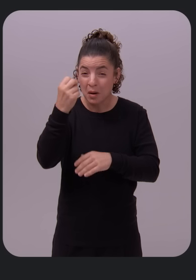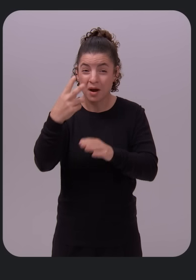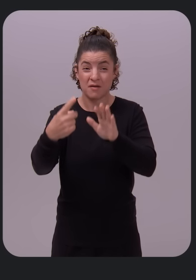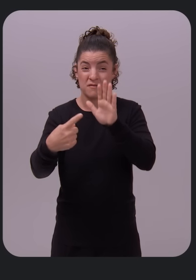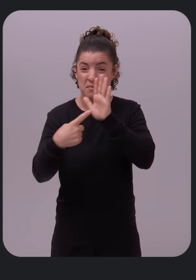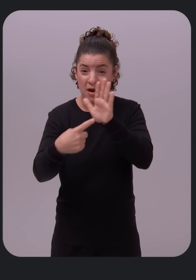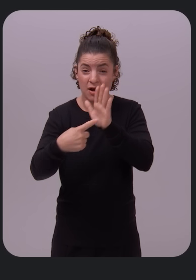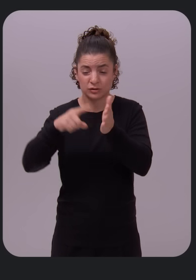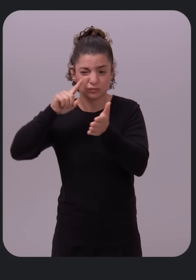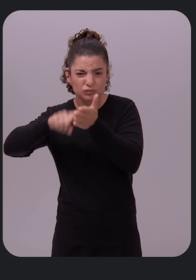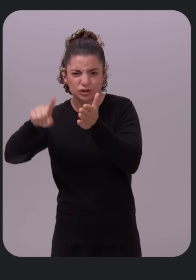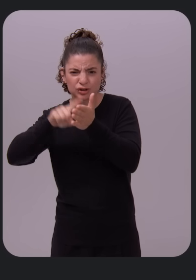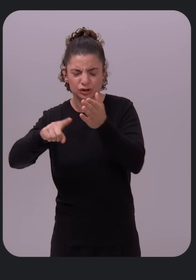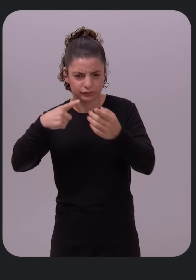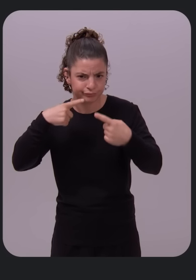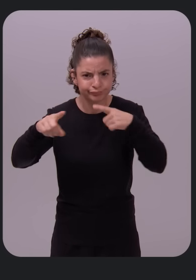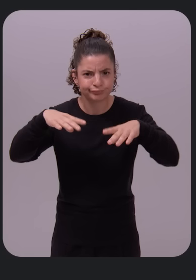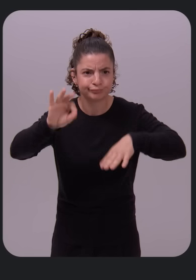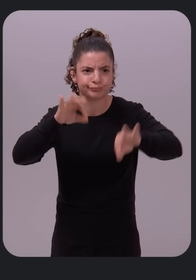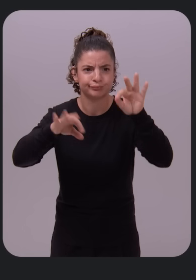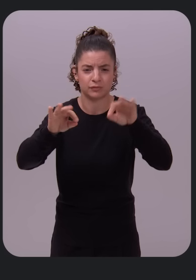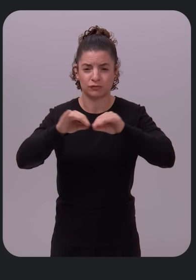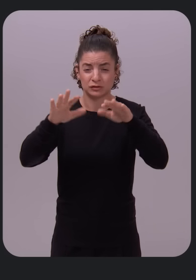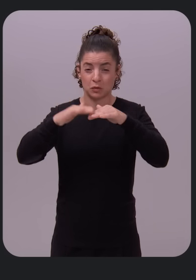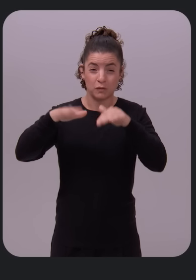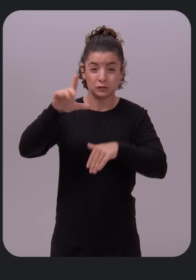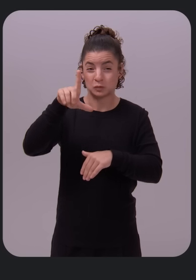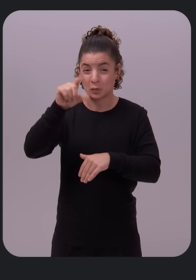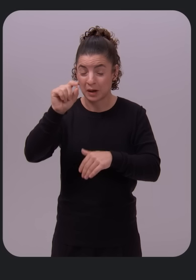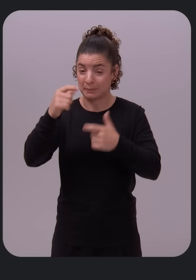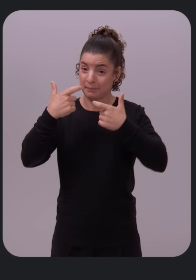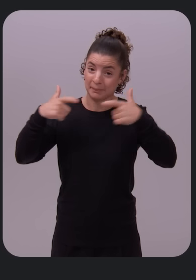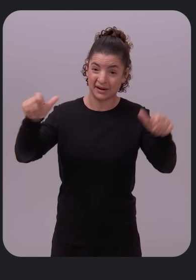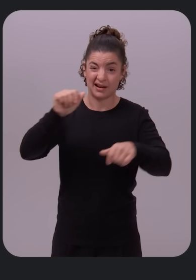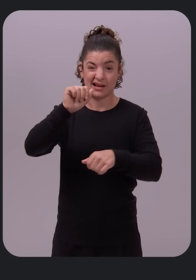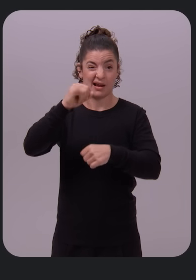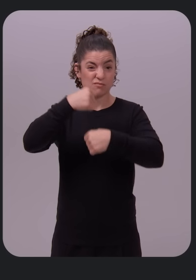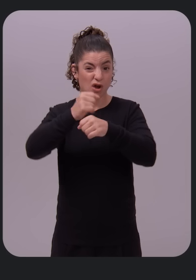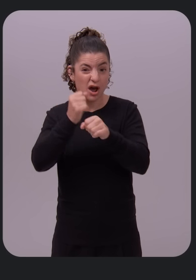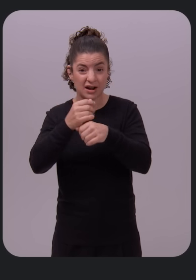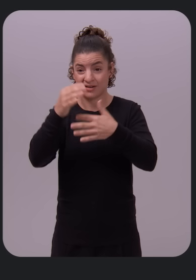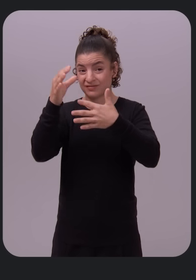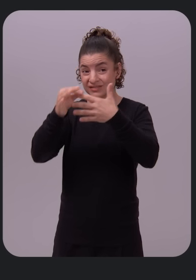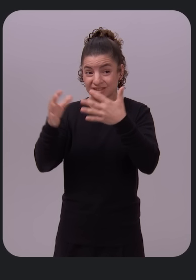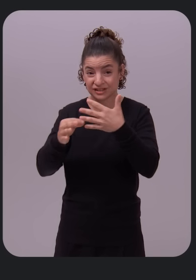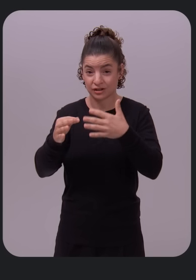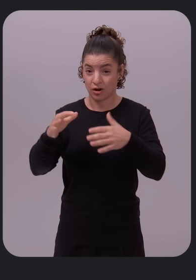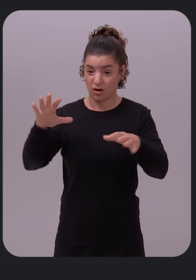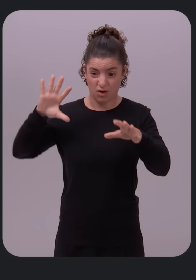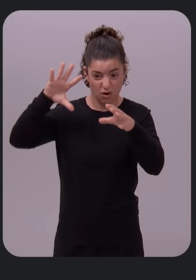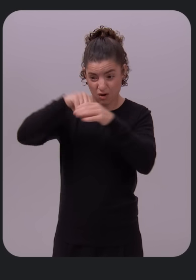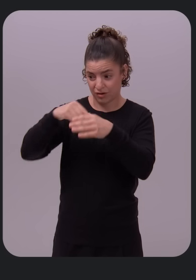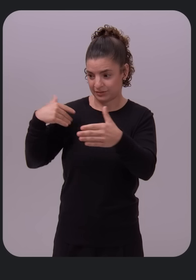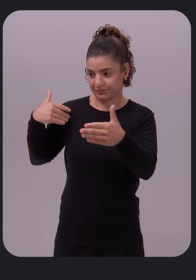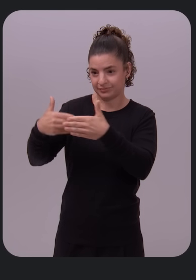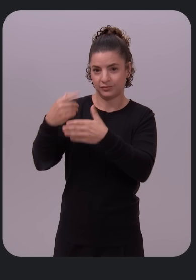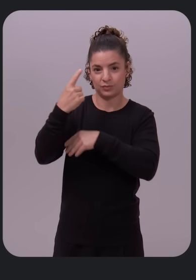breakthroughs, and released over 20 major AI products and features, all since the last I/O.